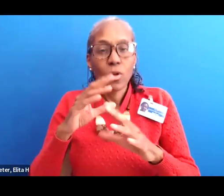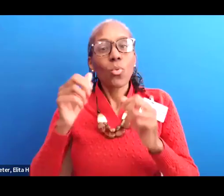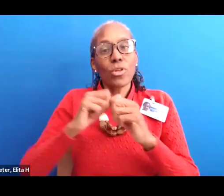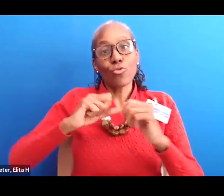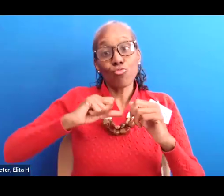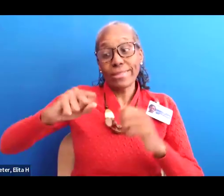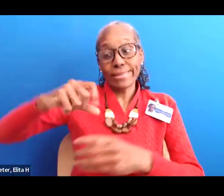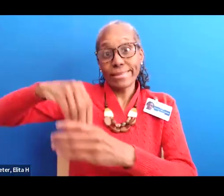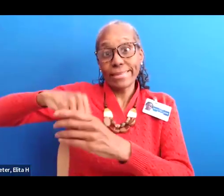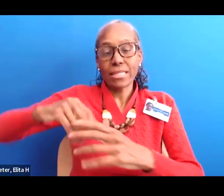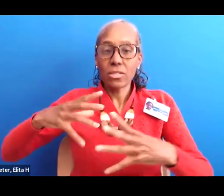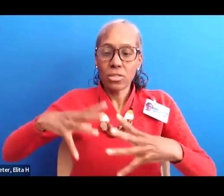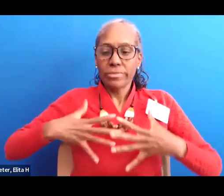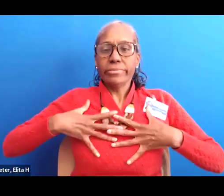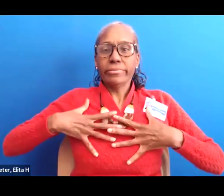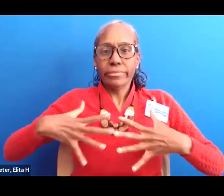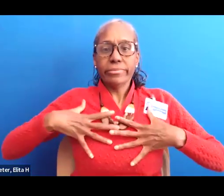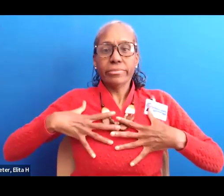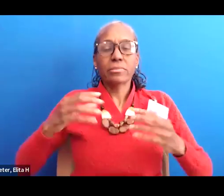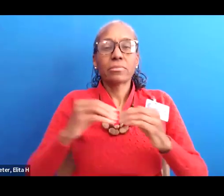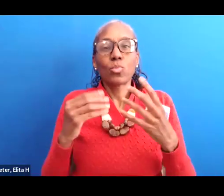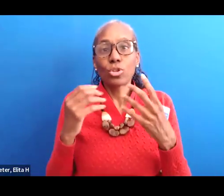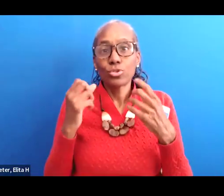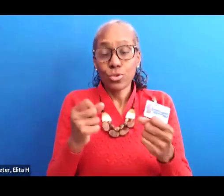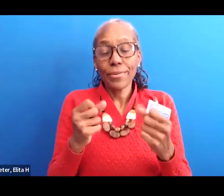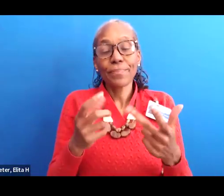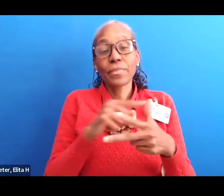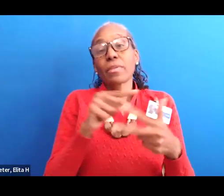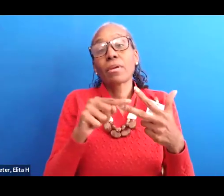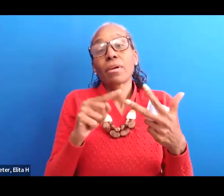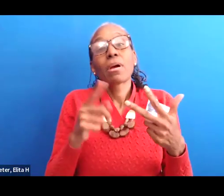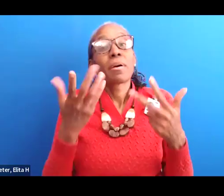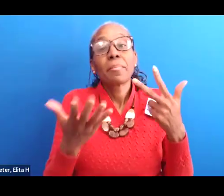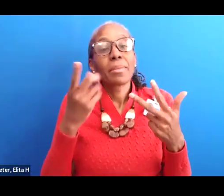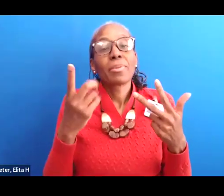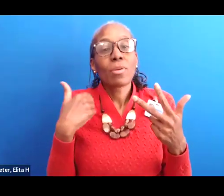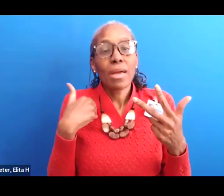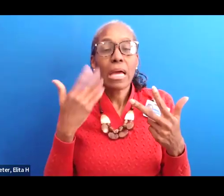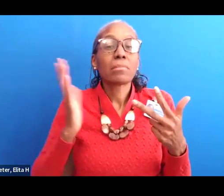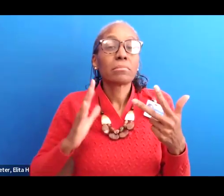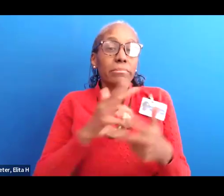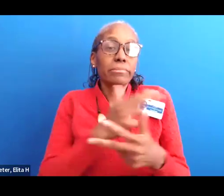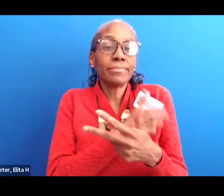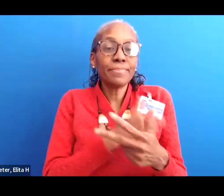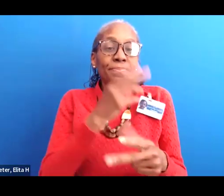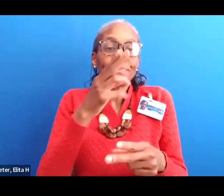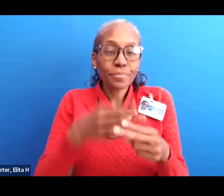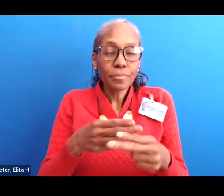That helps strengthen your lungs. Then there's also something that you probably got when you were in the hospital called the incentive spirometer.